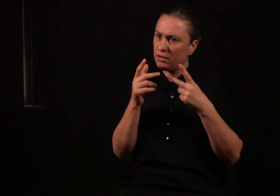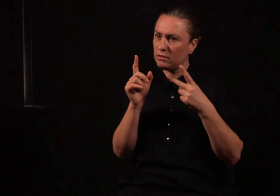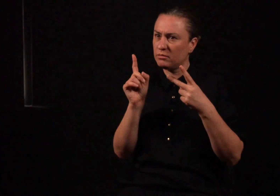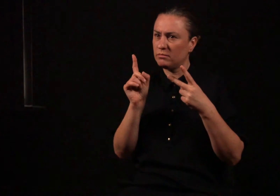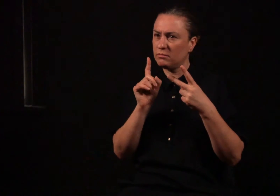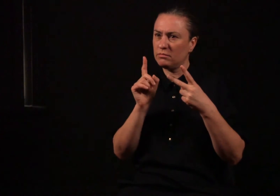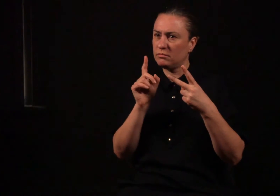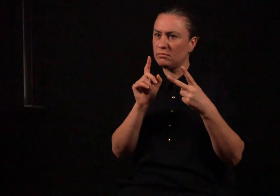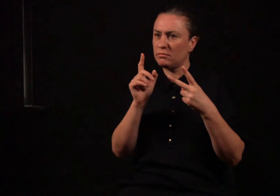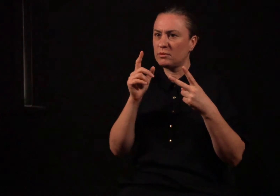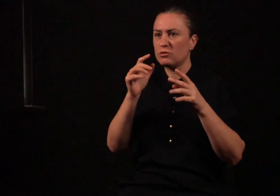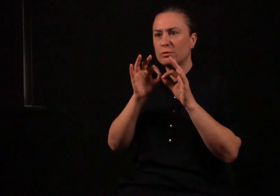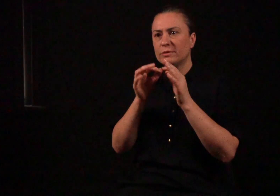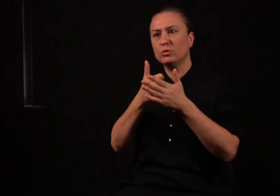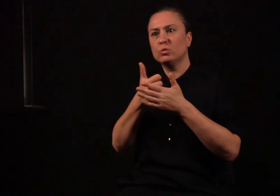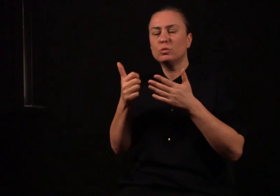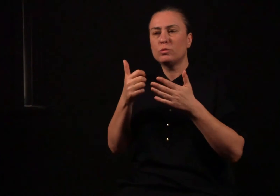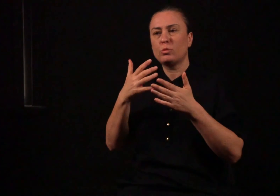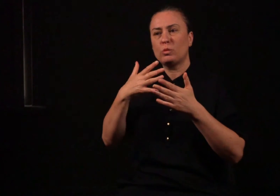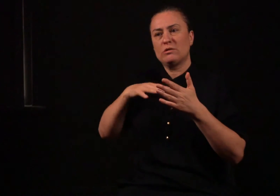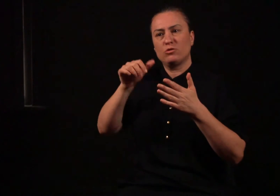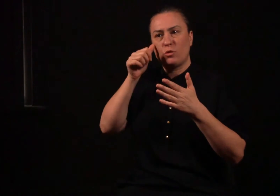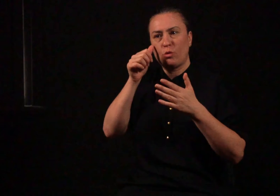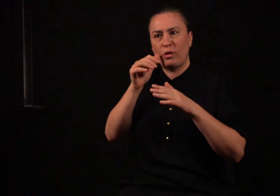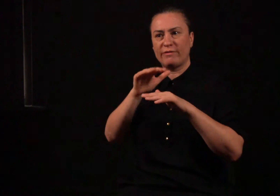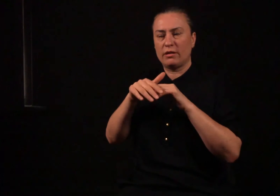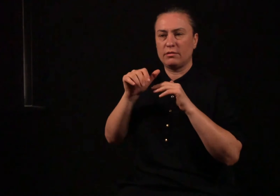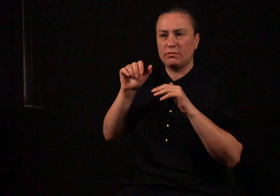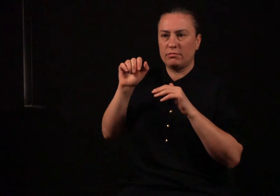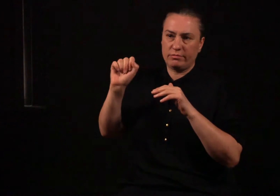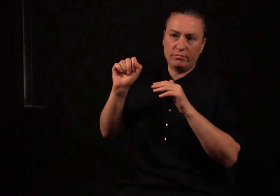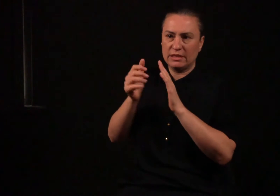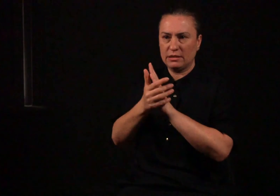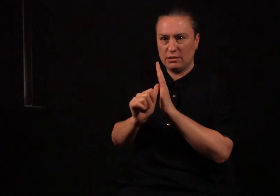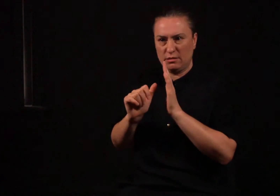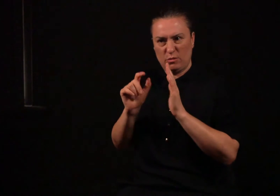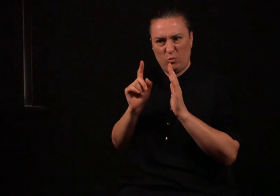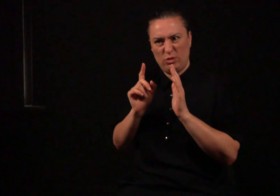are there other things that interpreters usually want to know about their skills?